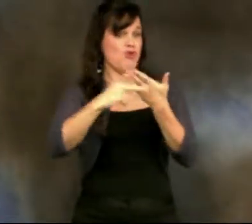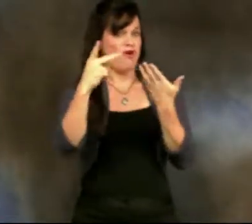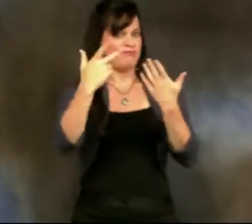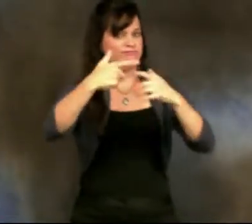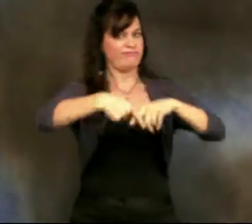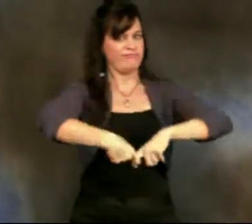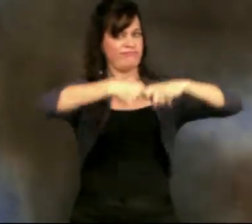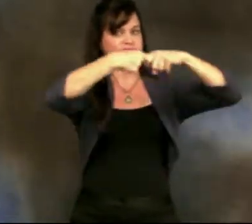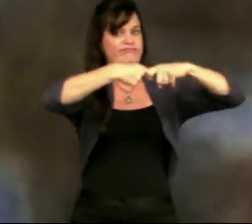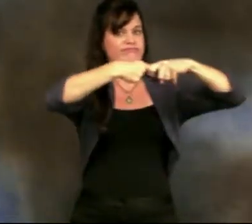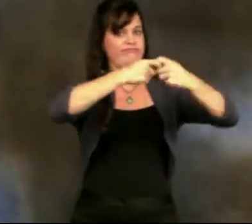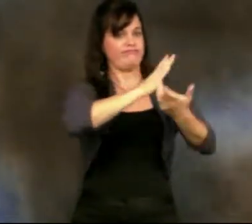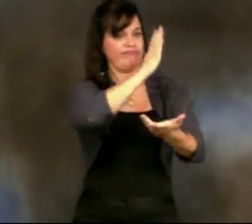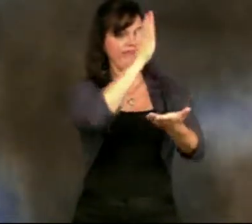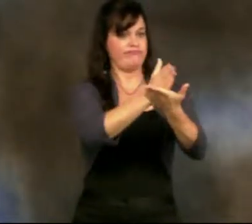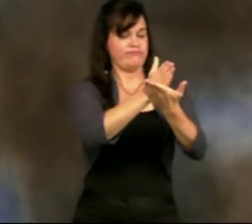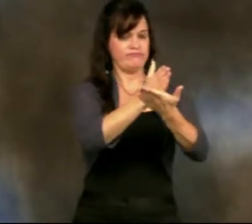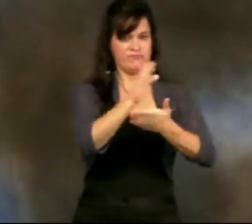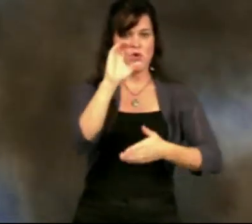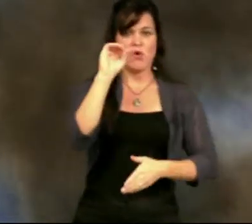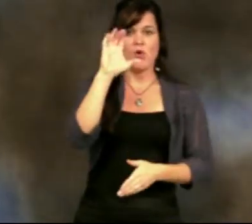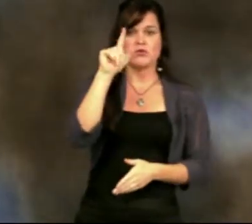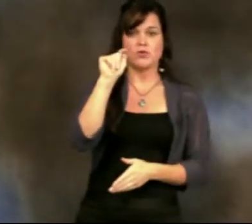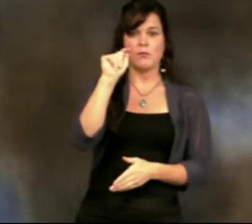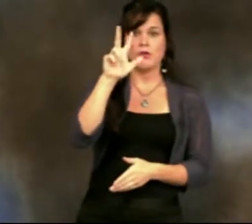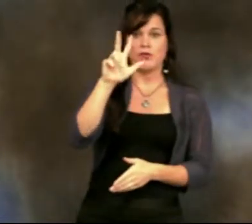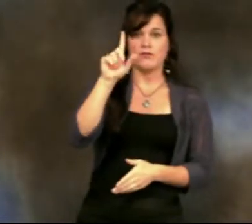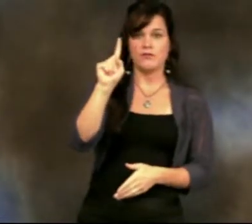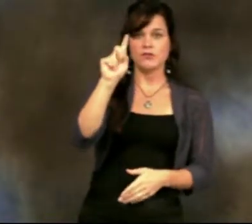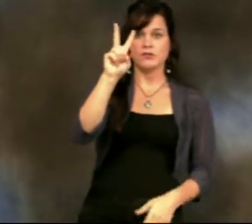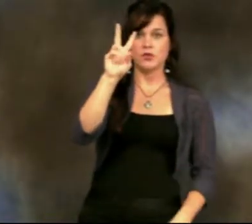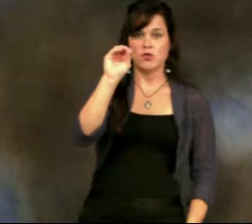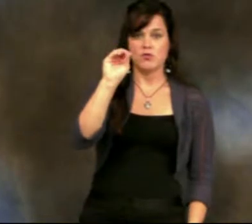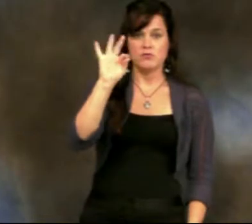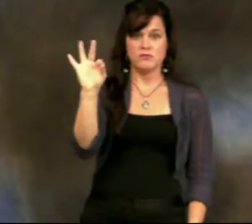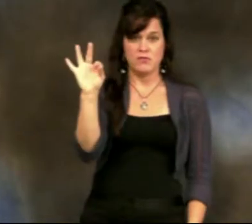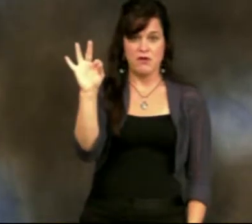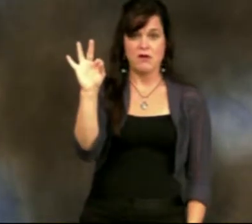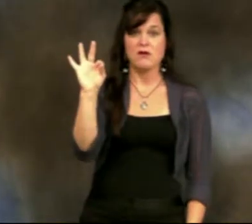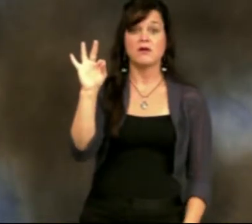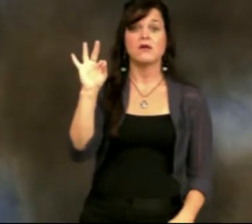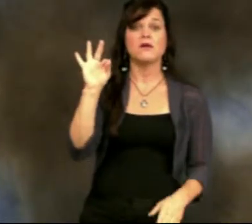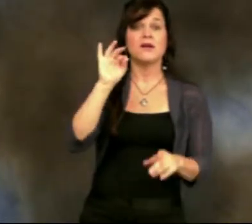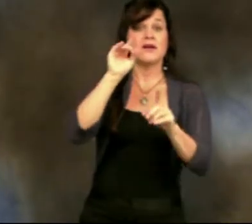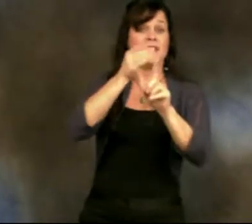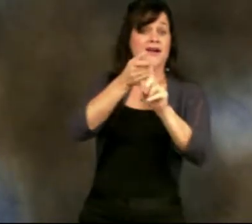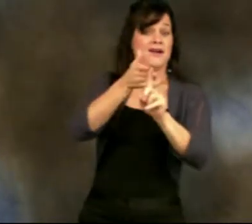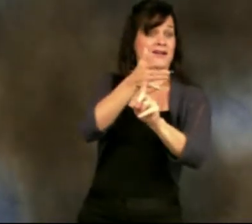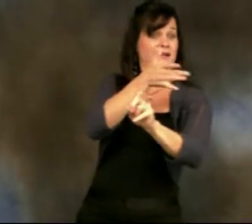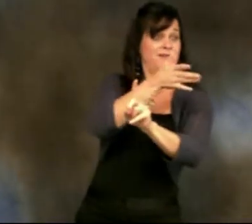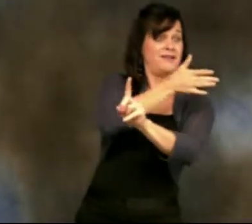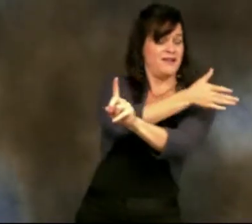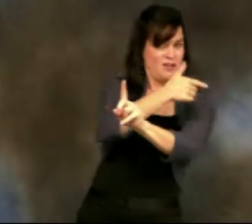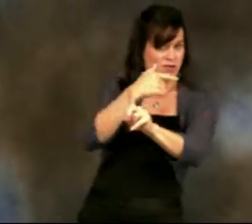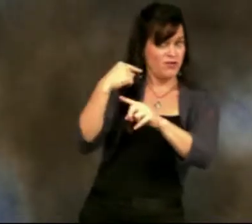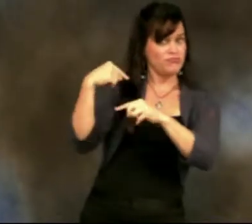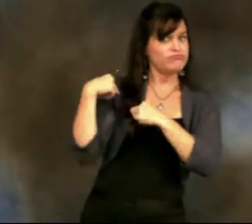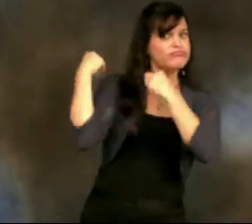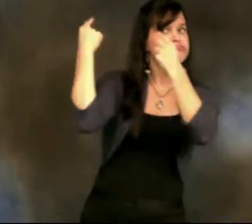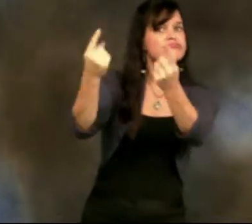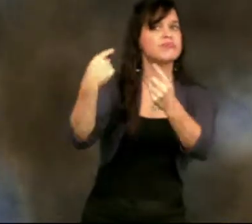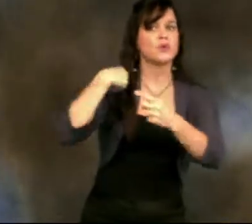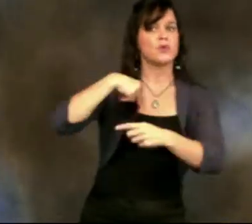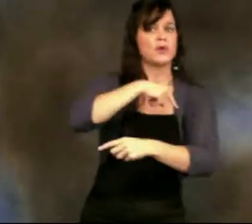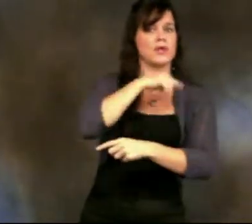this program, MCDHH ran after-hours communication access referral services for medical, mental